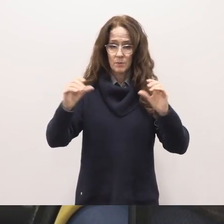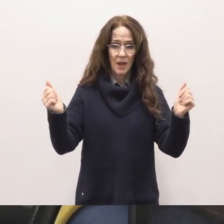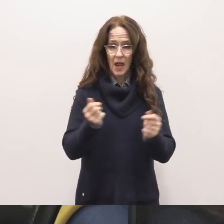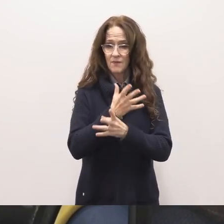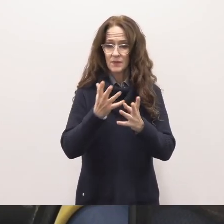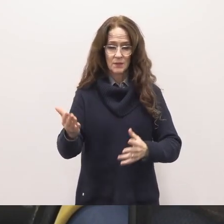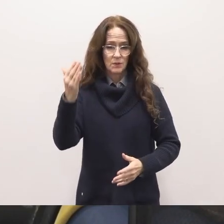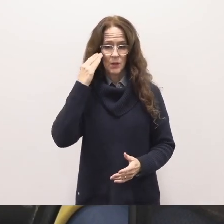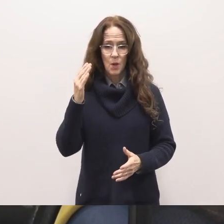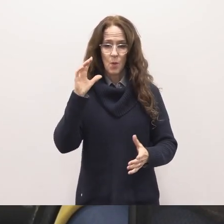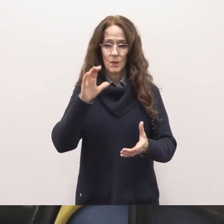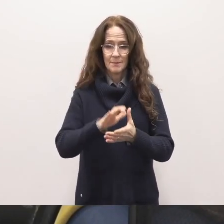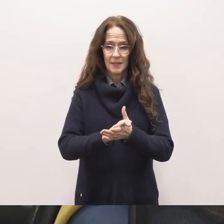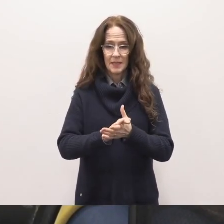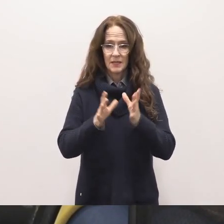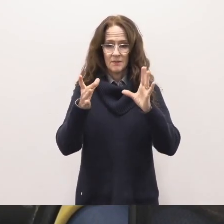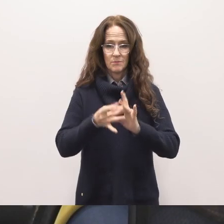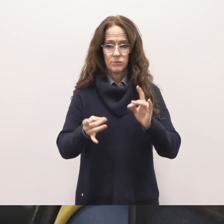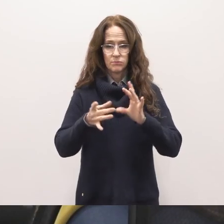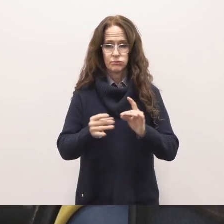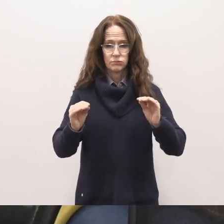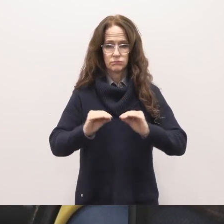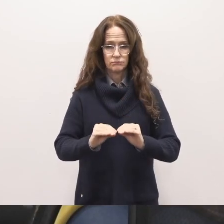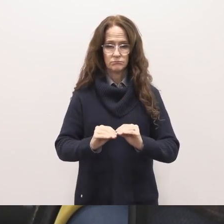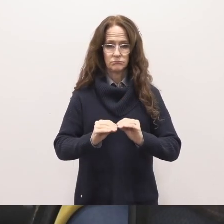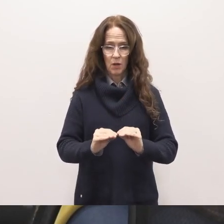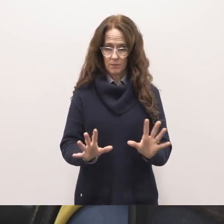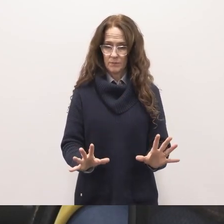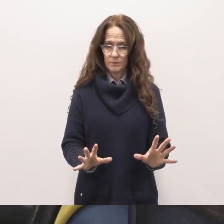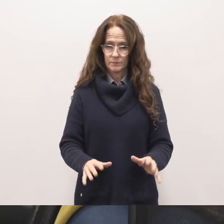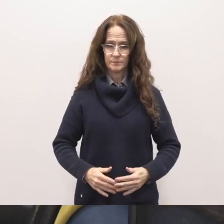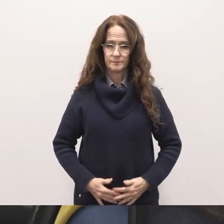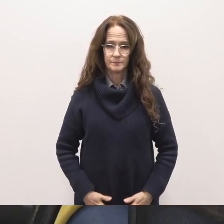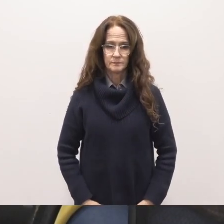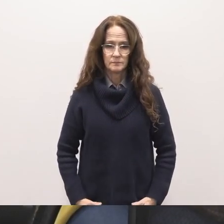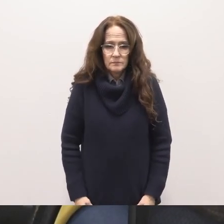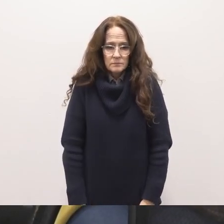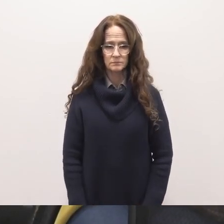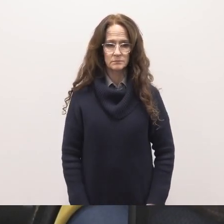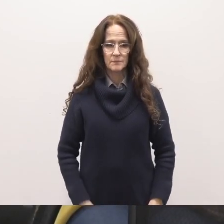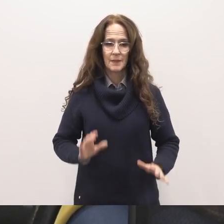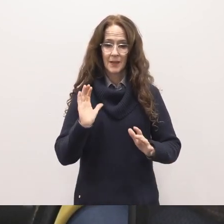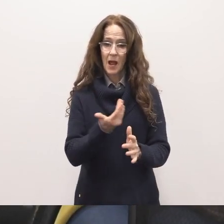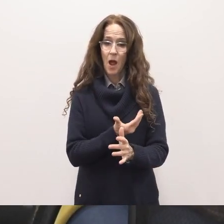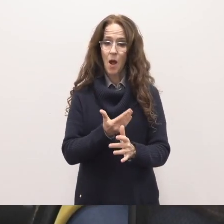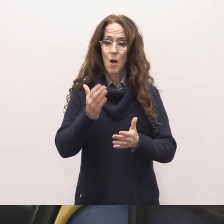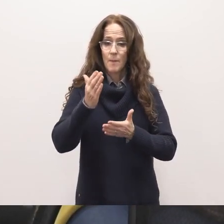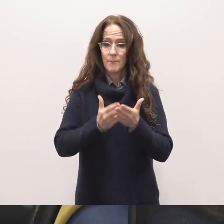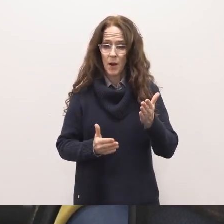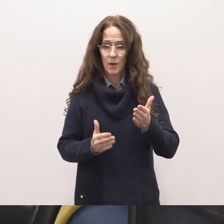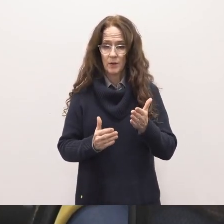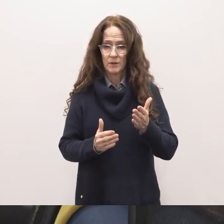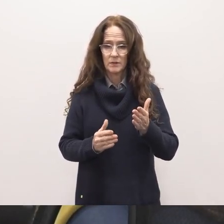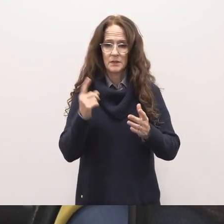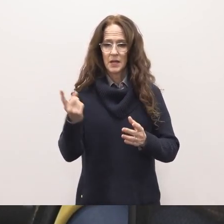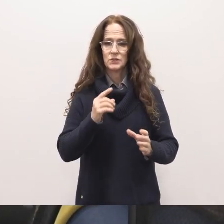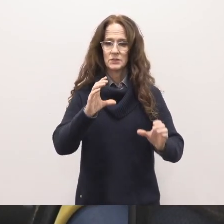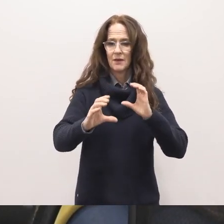We believe financial statements are fairly presented. And in our part in terms of the audit process, not just having conversations with individuals,